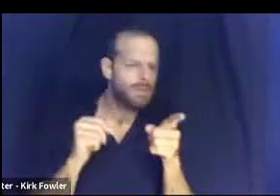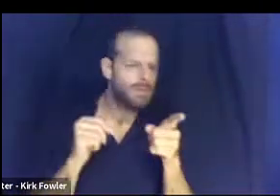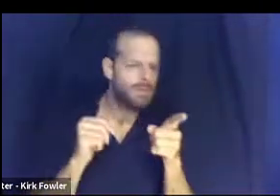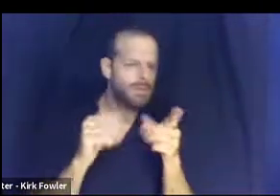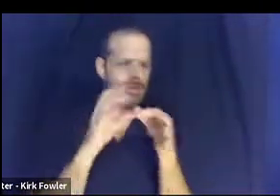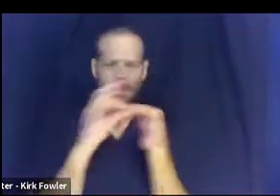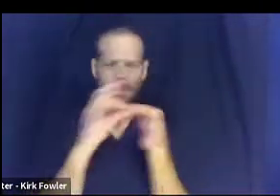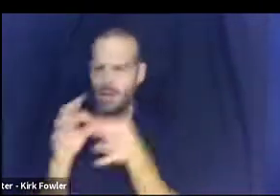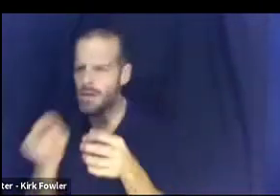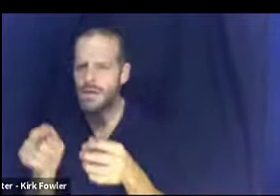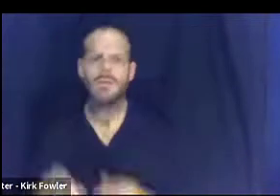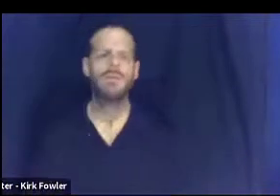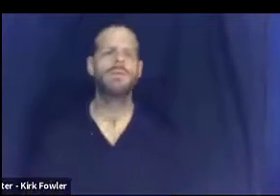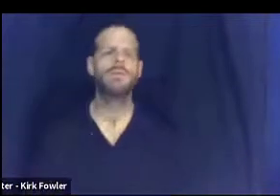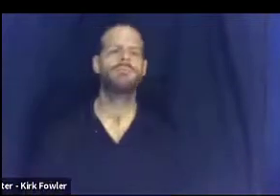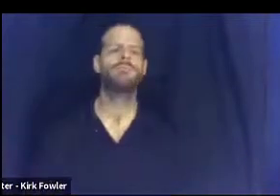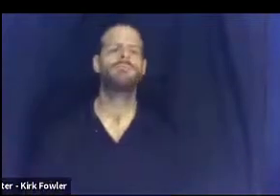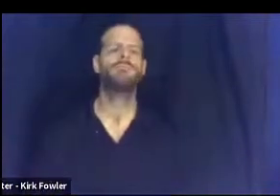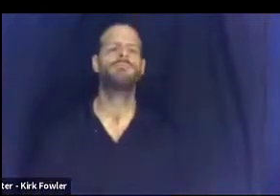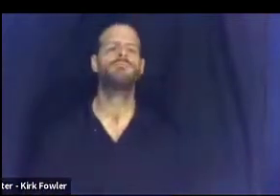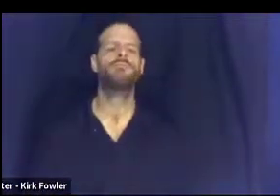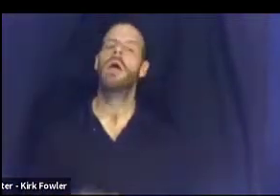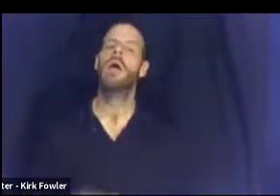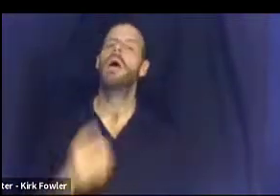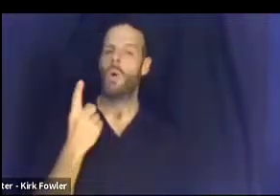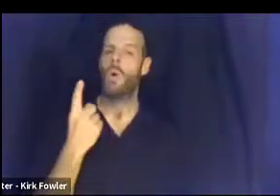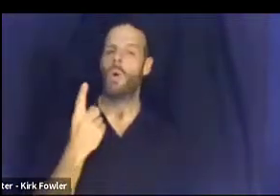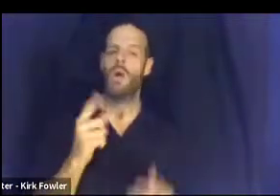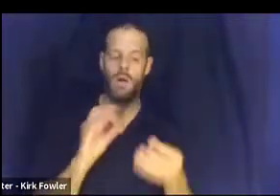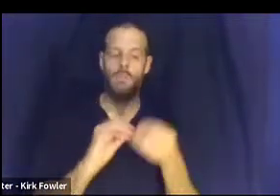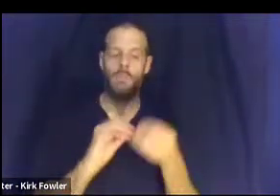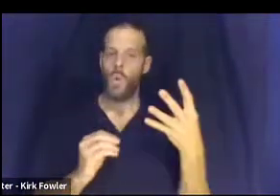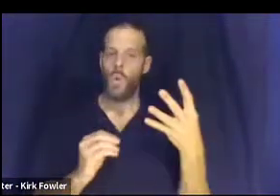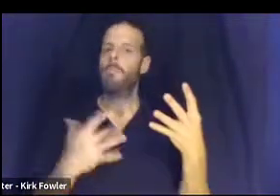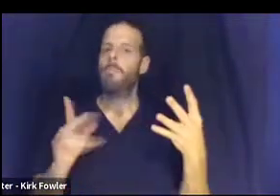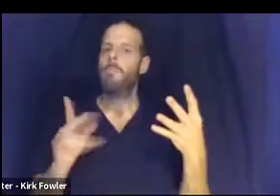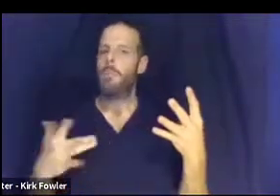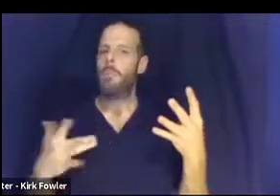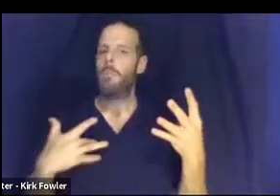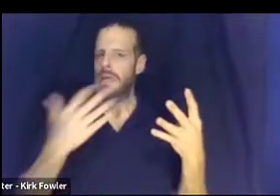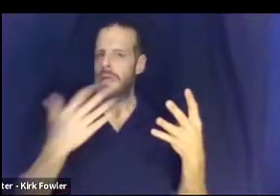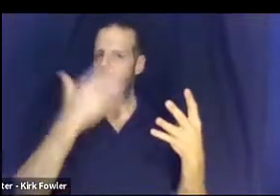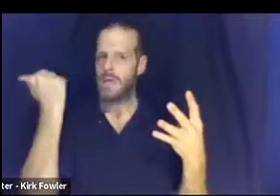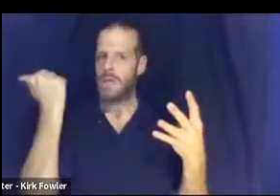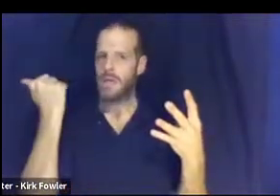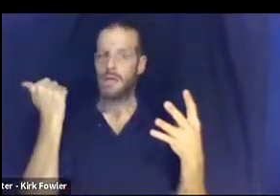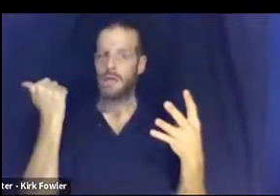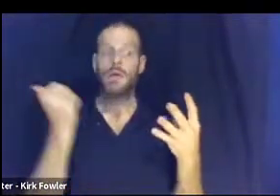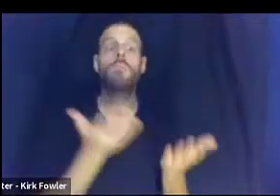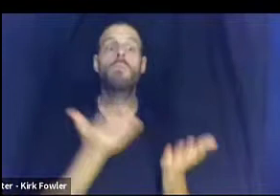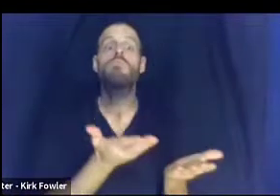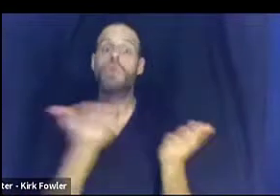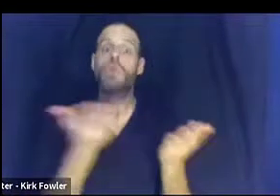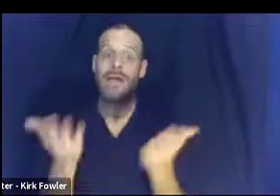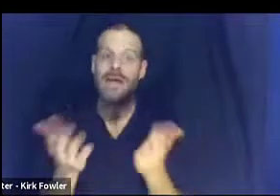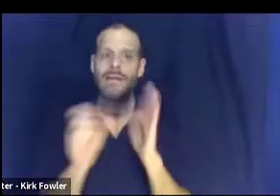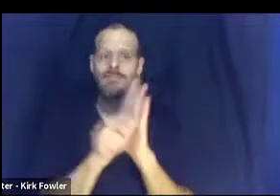This is the one that people usually forget. Make sure that you bring the symbol with you to the activity. And the reason for that